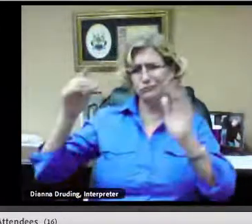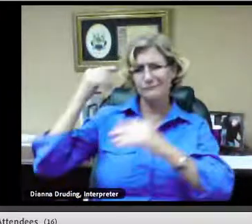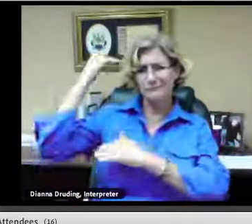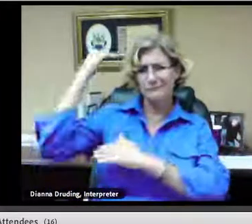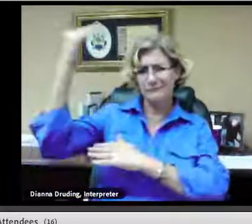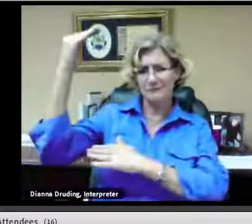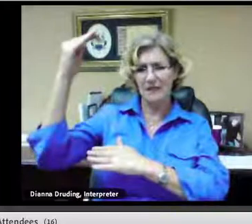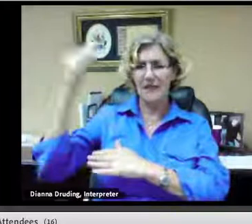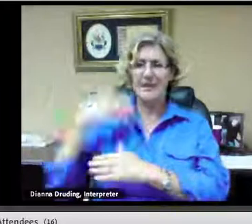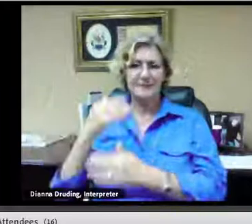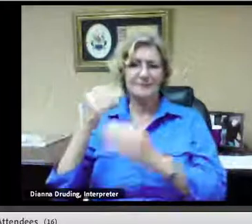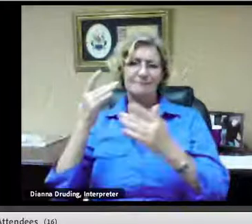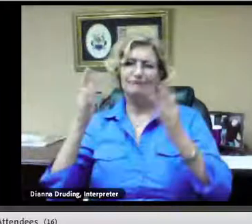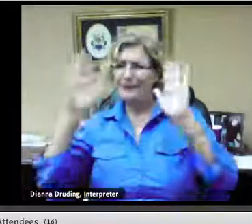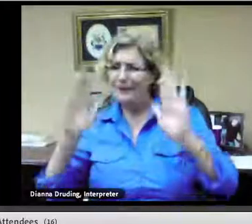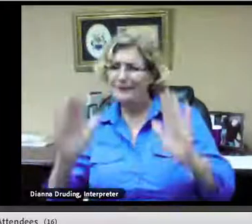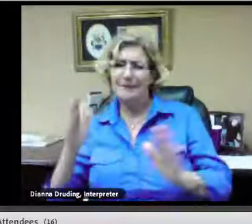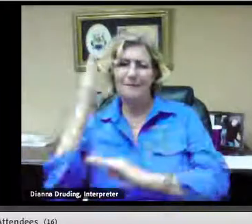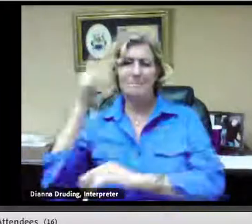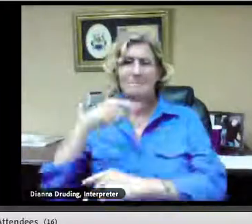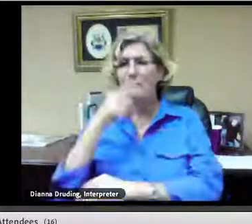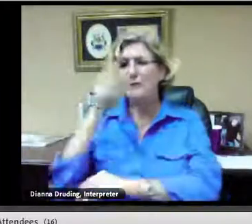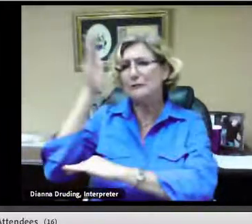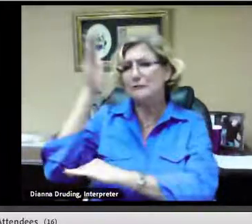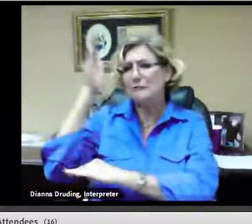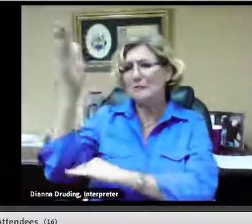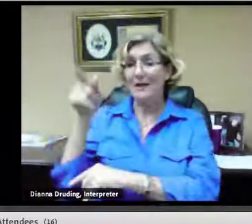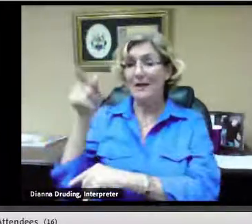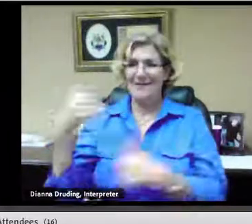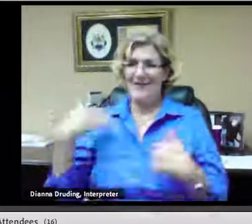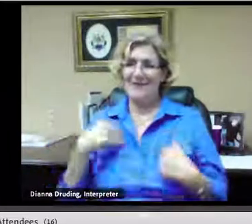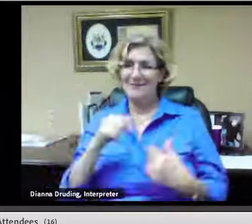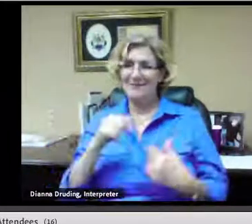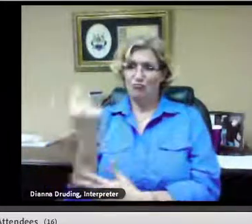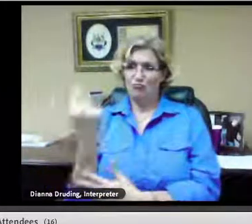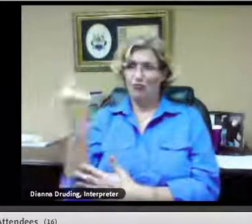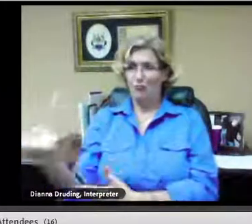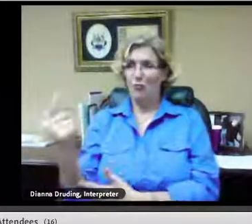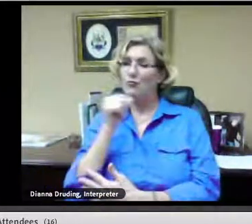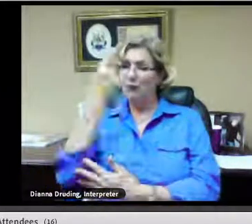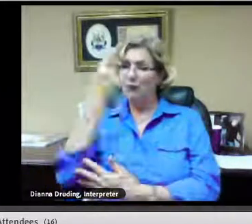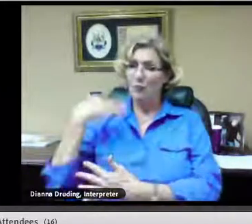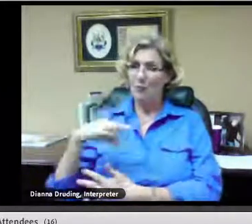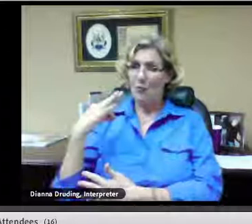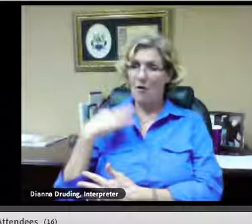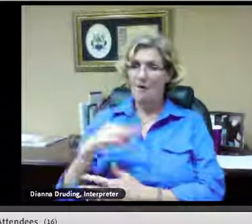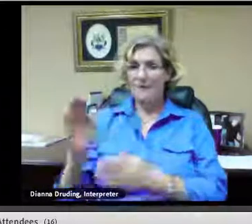He runs his own nonprofit business and website. He's got an amazing sense of humor.